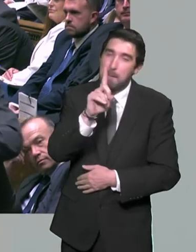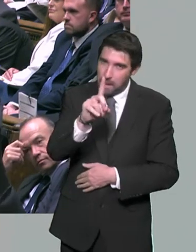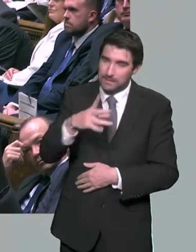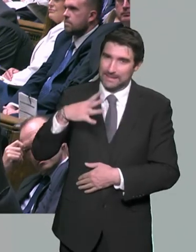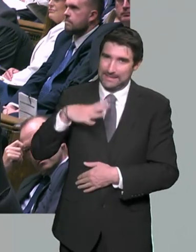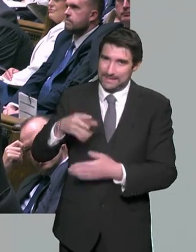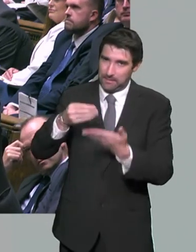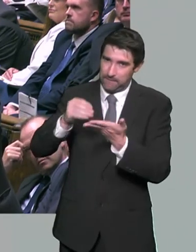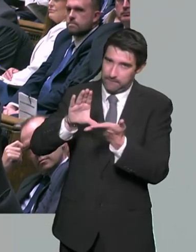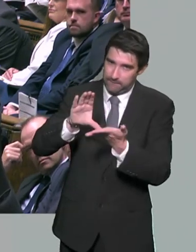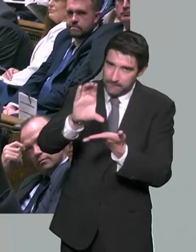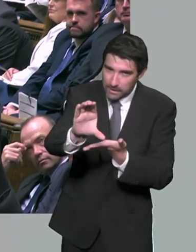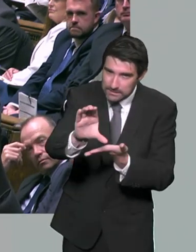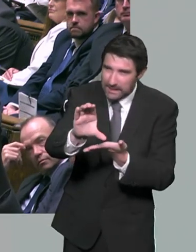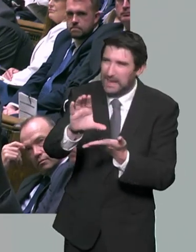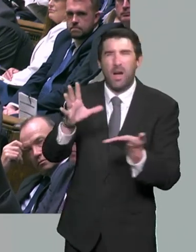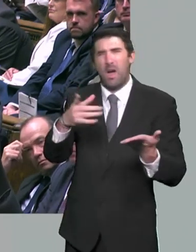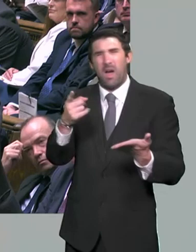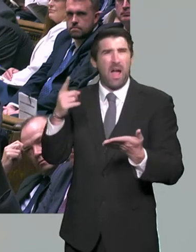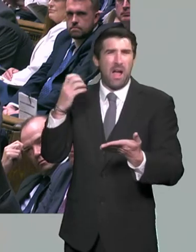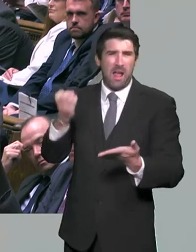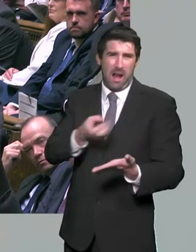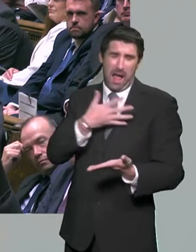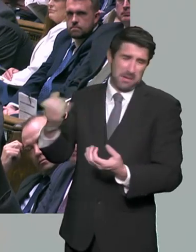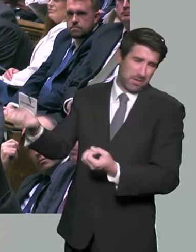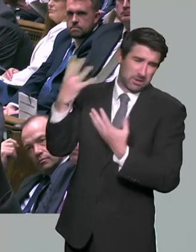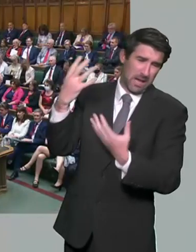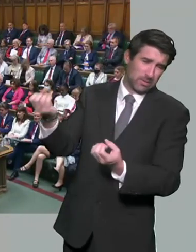I tactfully point out again that Members on the Opposition Benches are bellowing away,